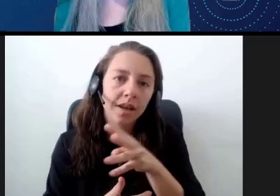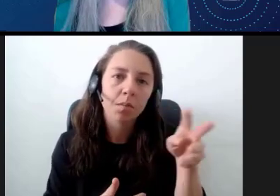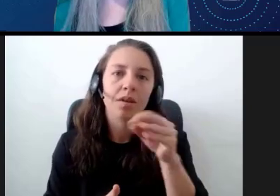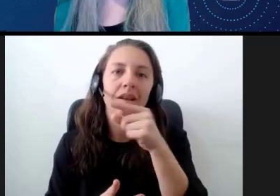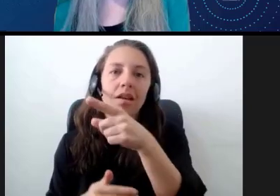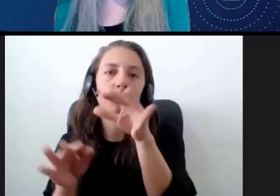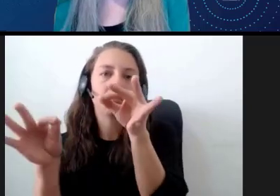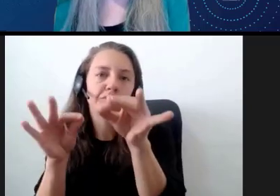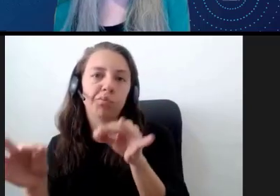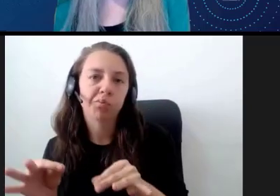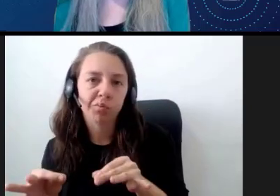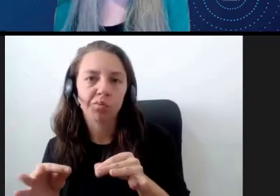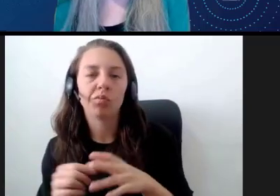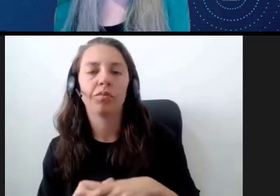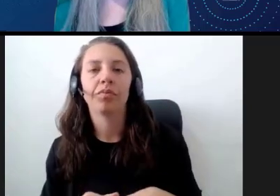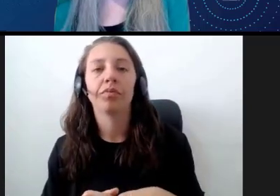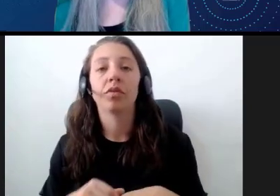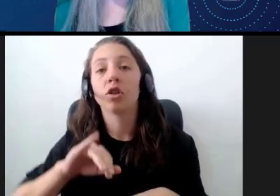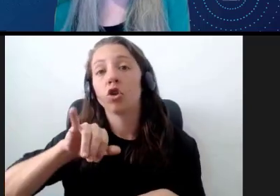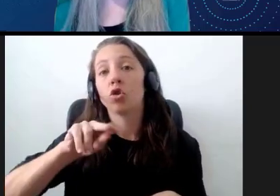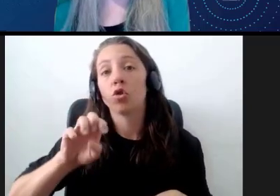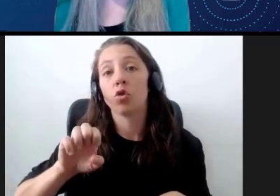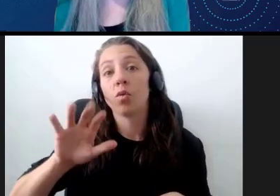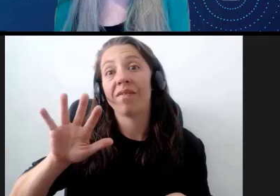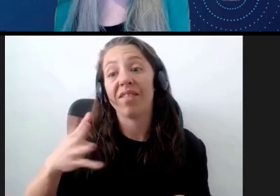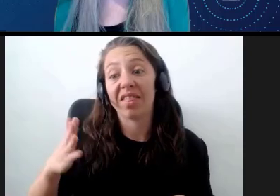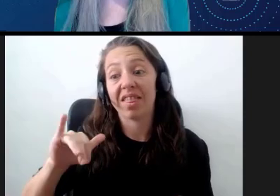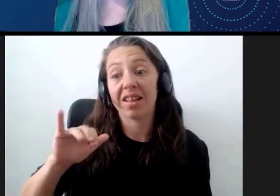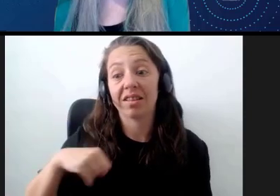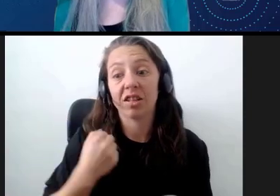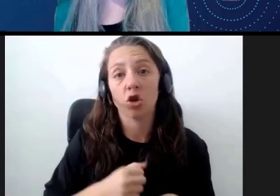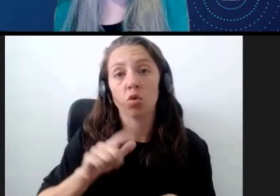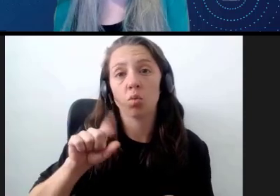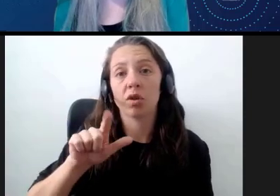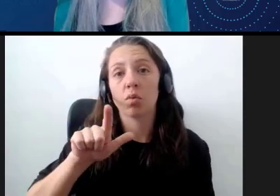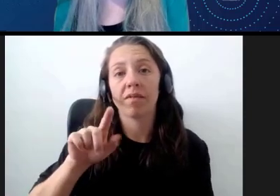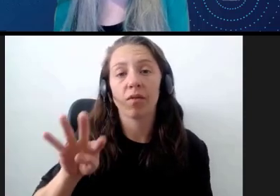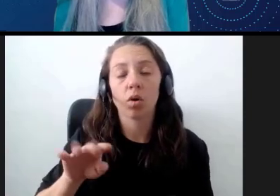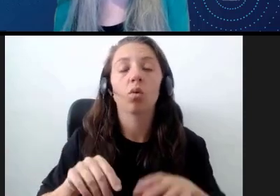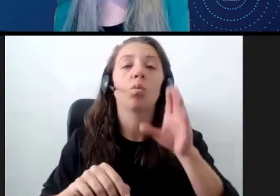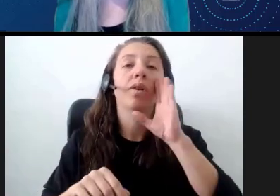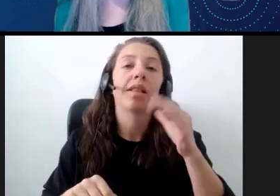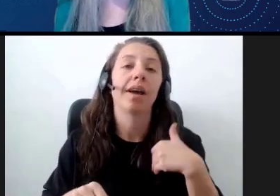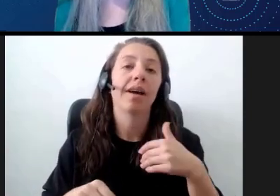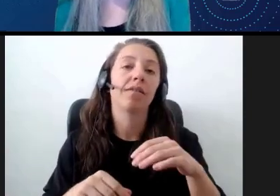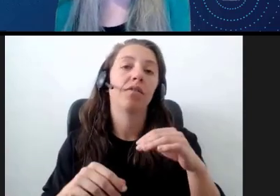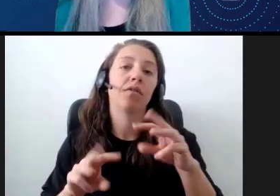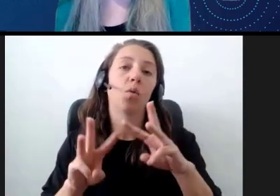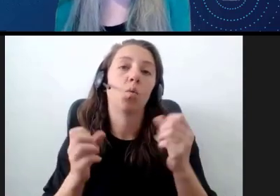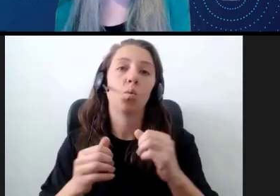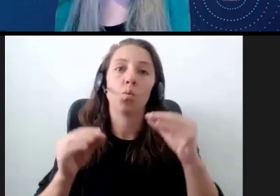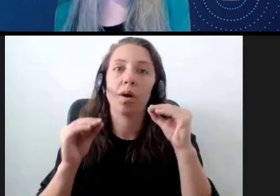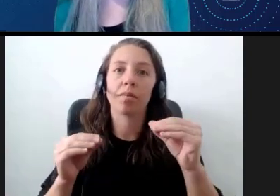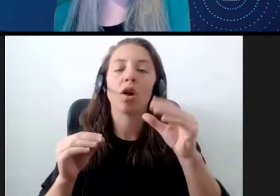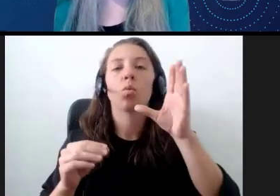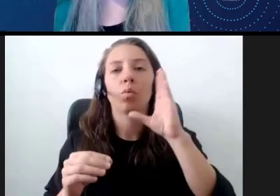On June 5th of this year, we're hosting a webinar focused on these training grant changes. And during this event, you know,